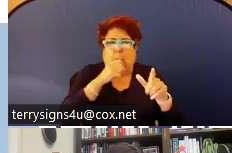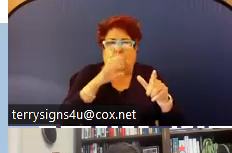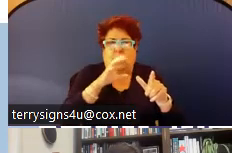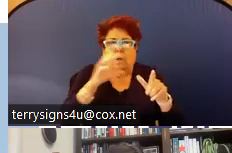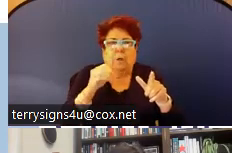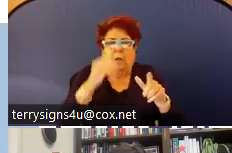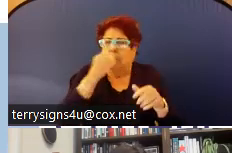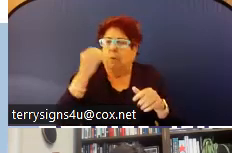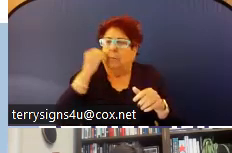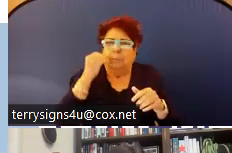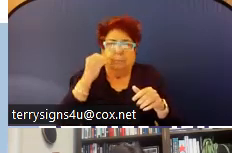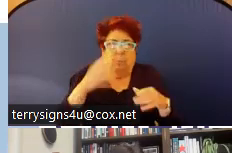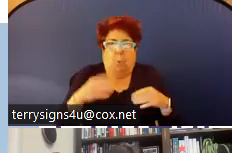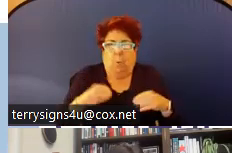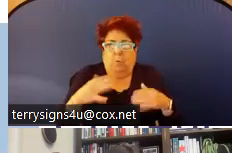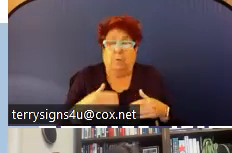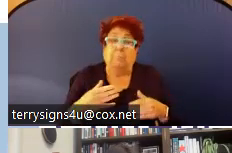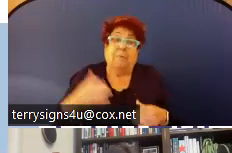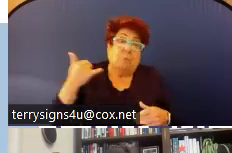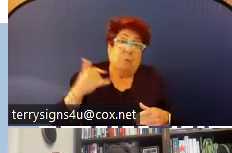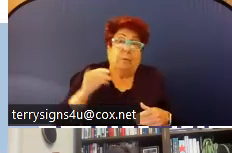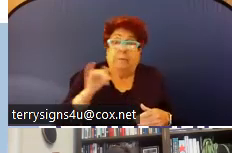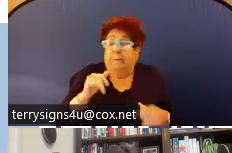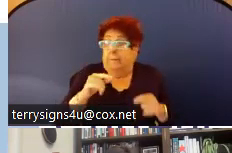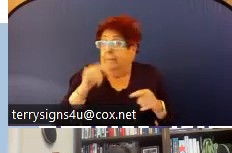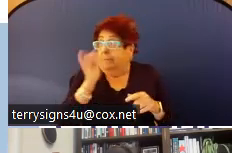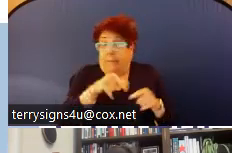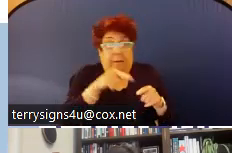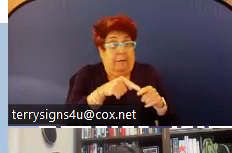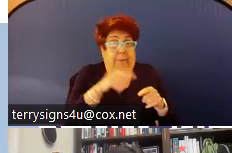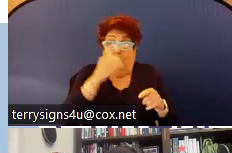was like a ping-pong ball bouncing between different organizations and